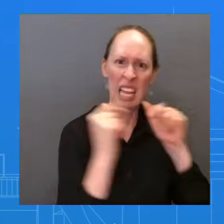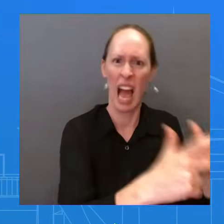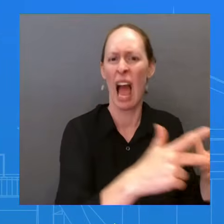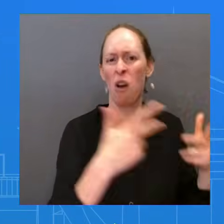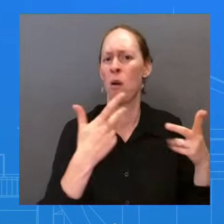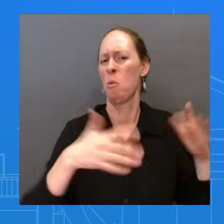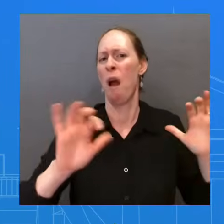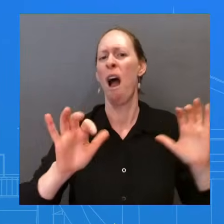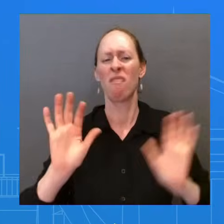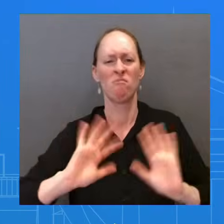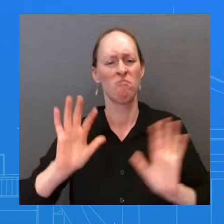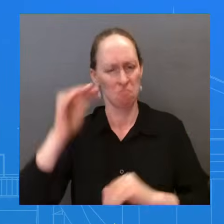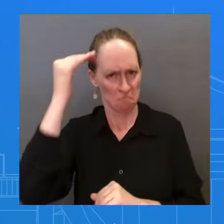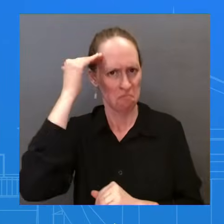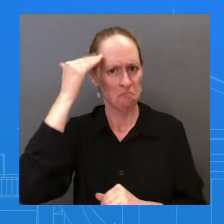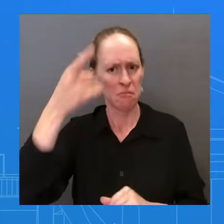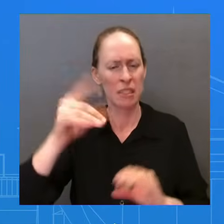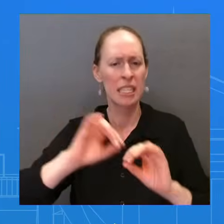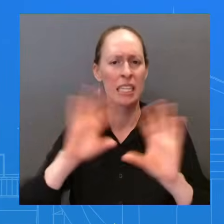Mr. Kirby: We've spoken about this for so long.